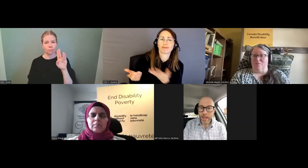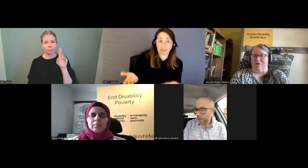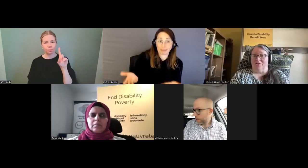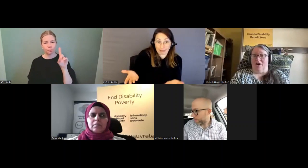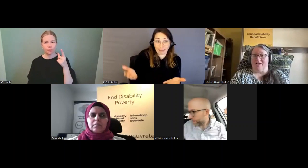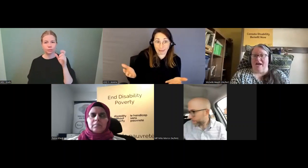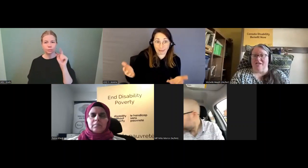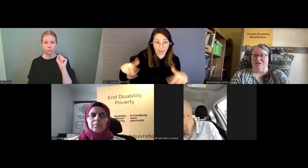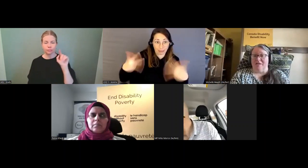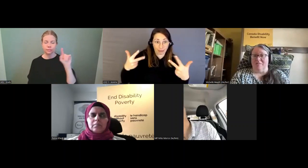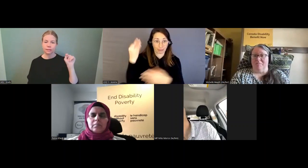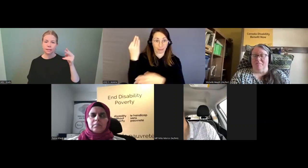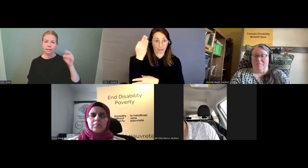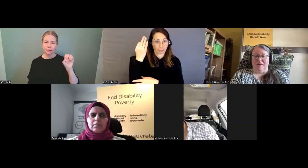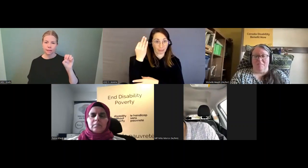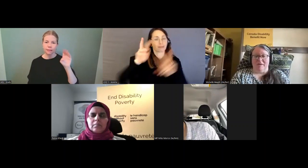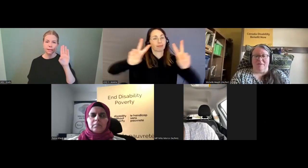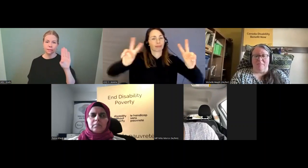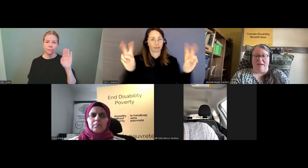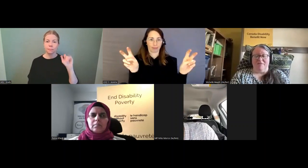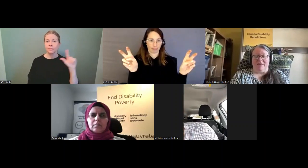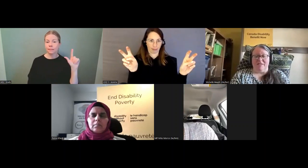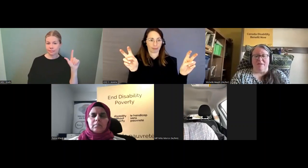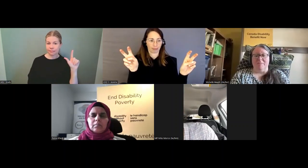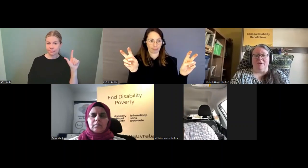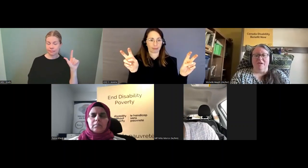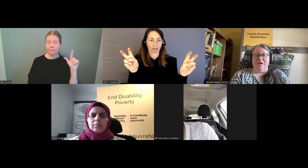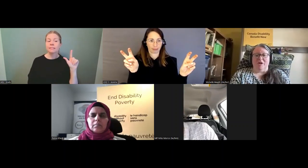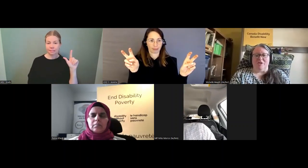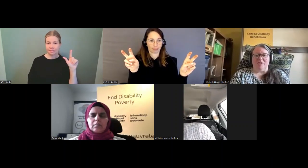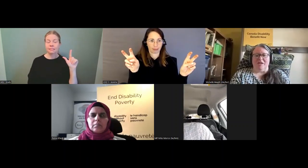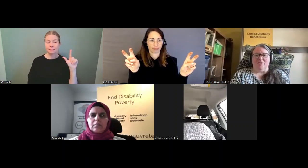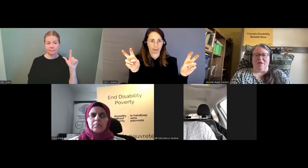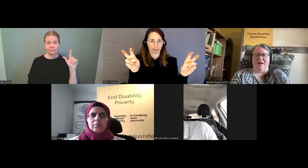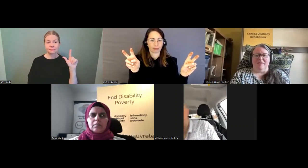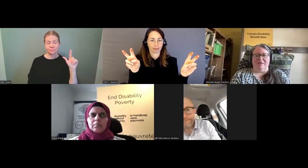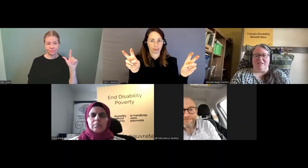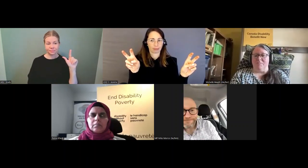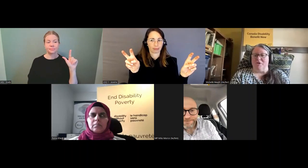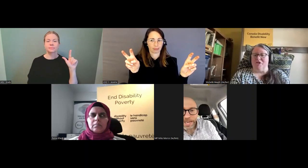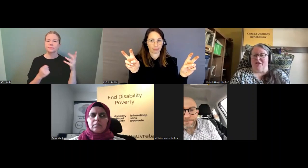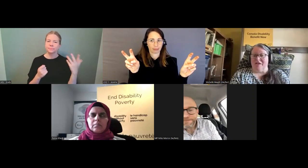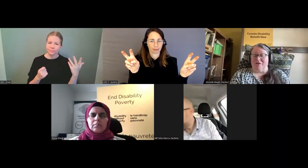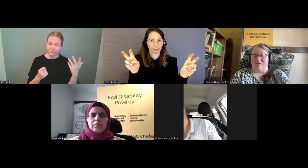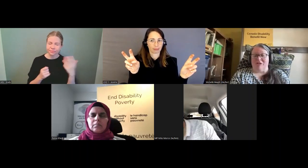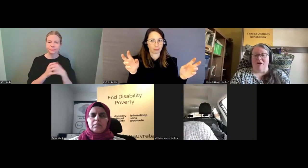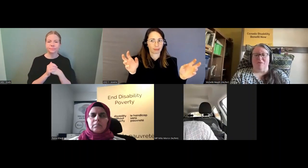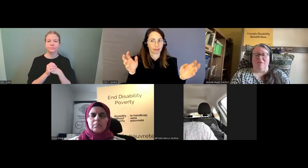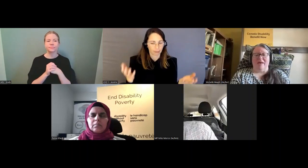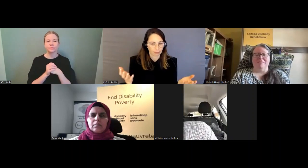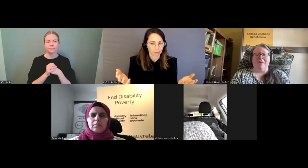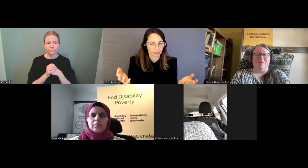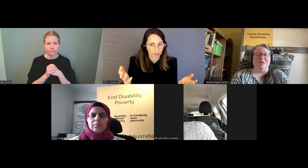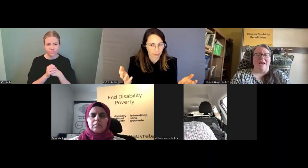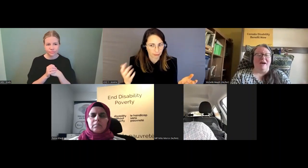NOT ACTUALLY BE A BILL THAT BENEFITS PEOPLE UNTIL THERE IS A BUDGET THAT GOES ALONG WITH IT.